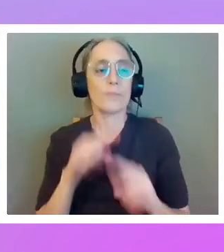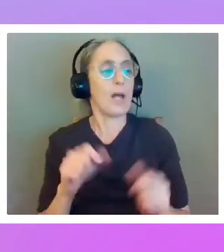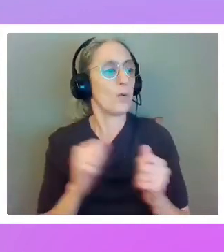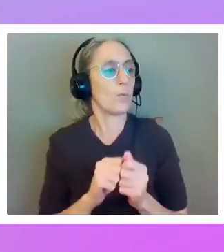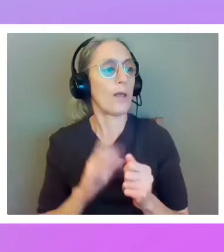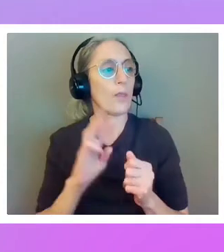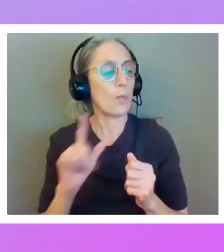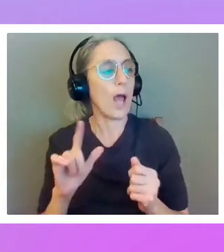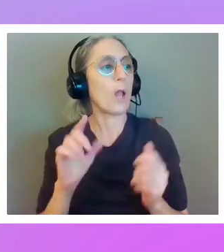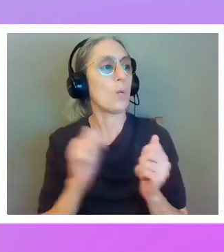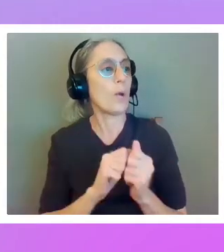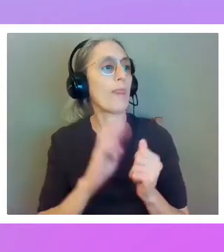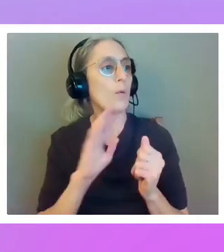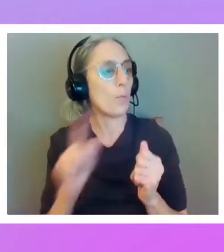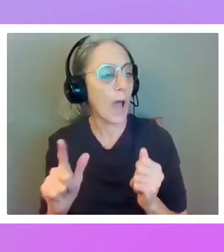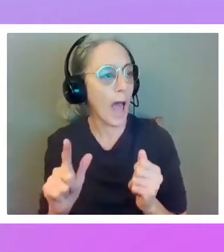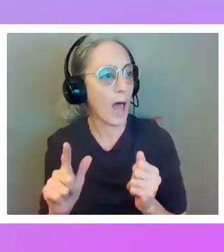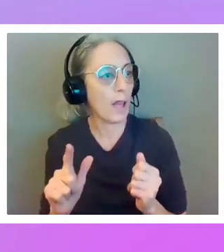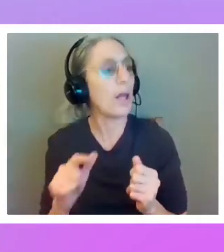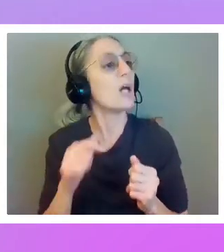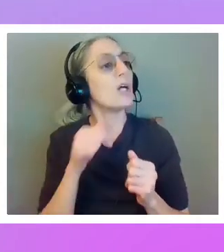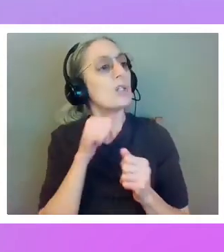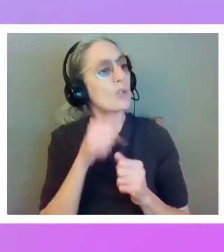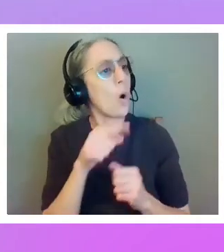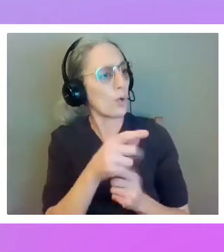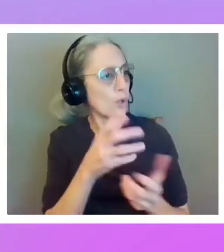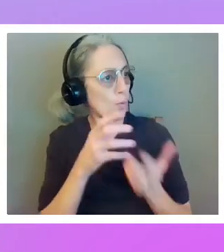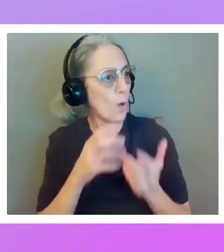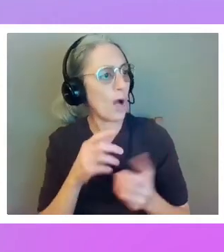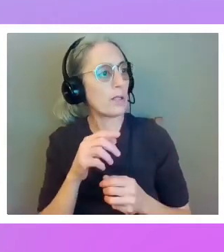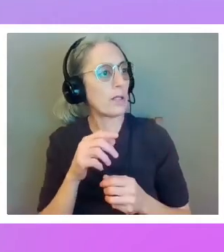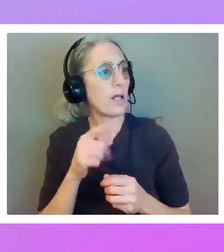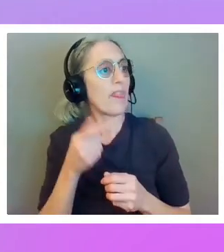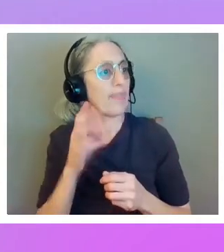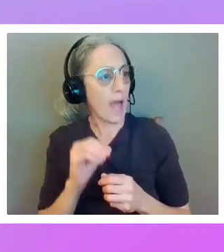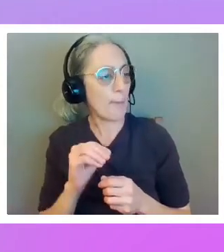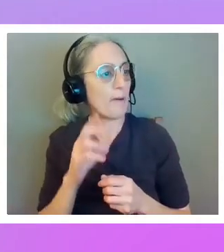"Well don't you want them for aesthetic purposes?